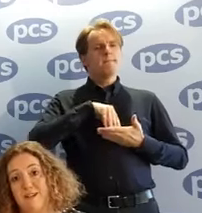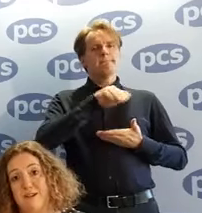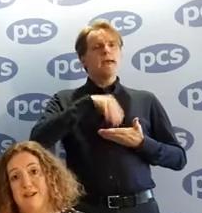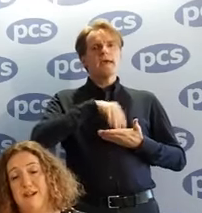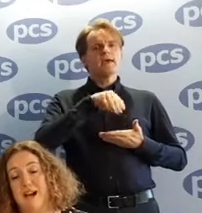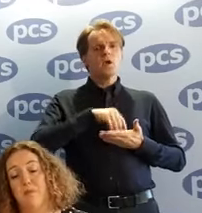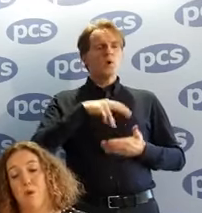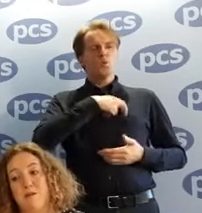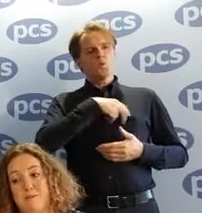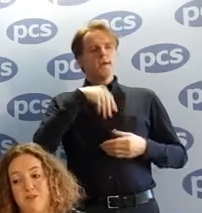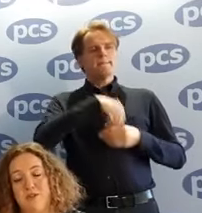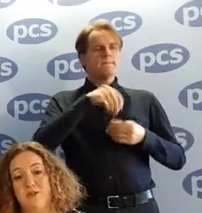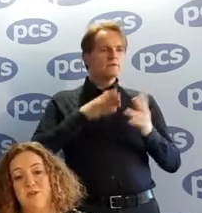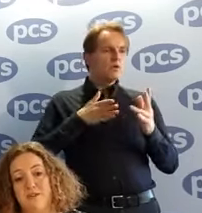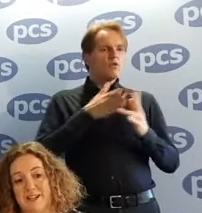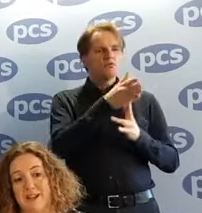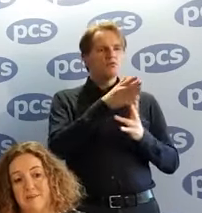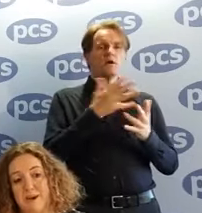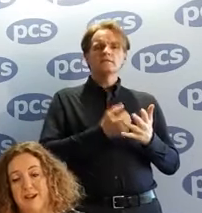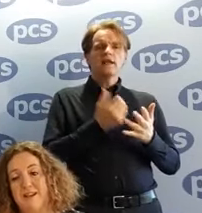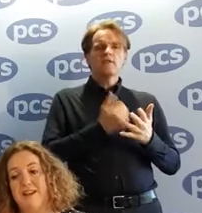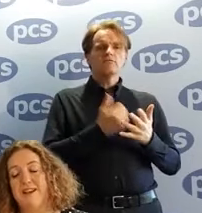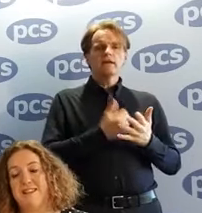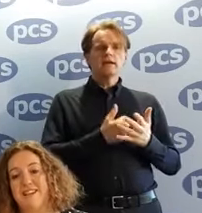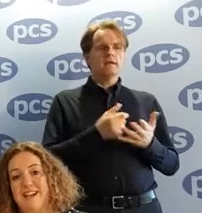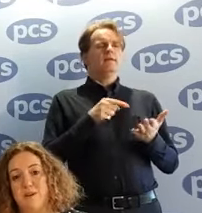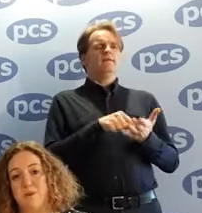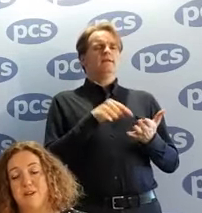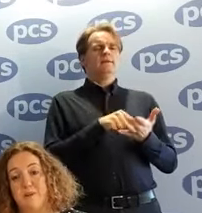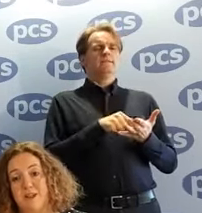salary and what we were able to do during that campaign is engage